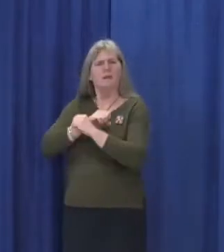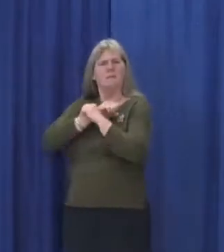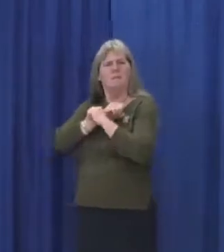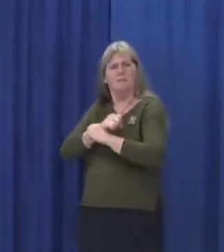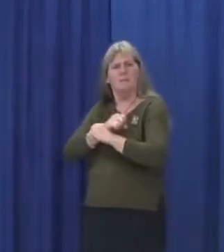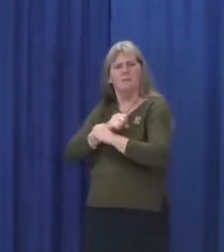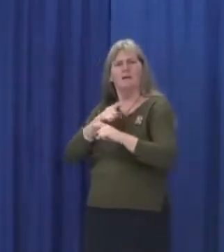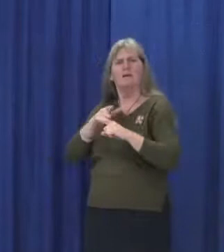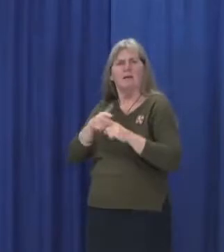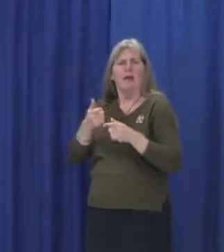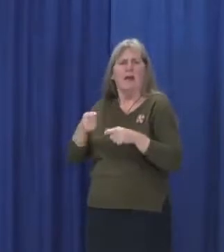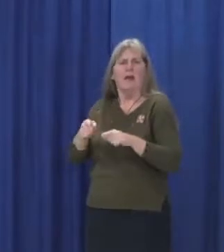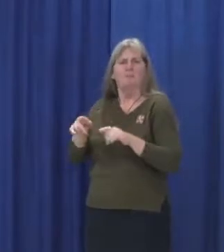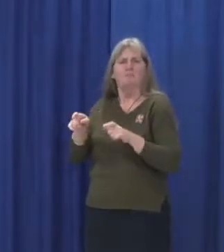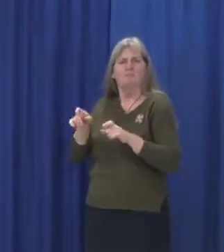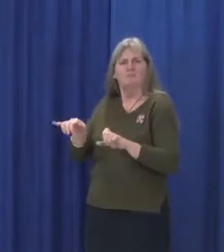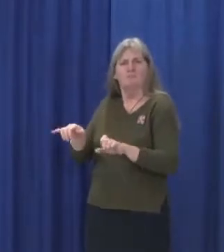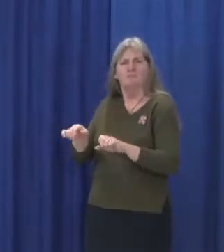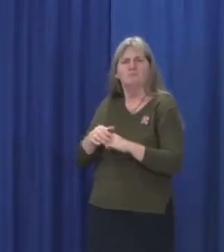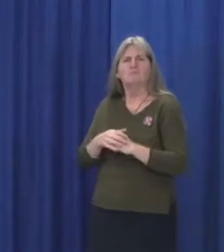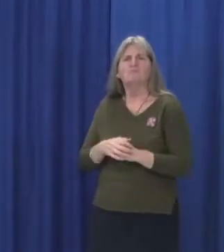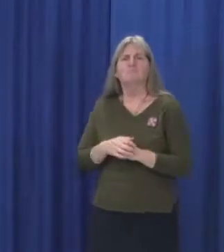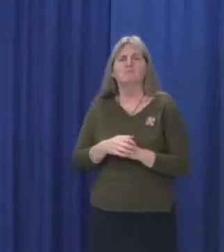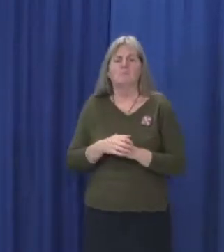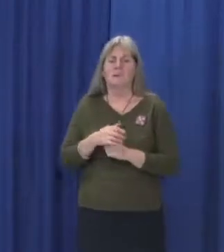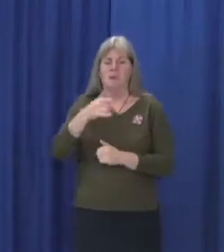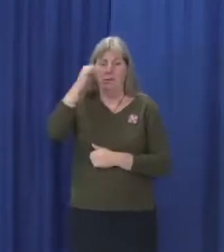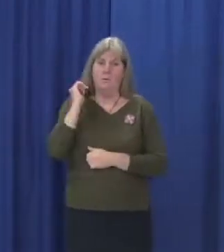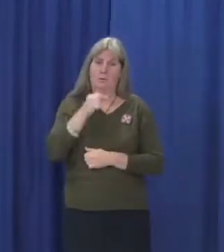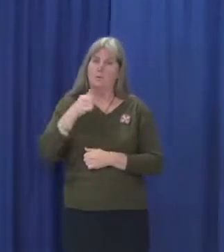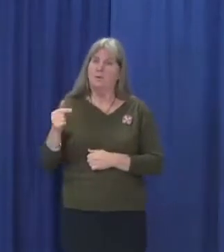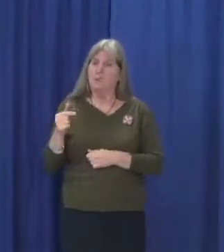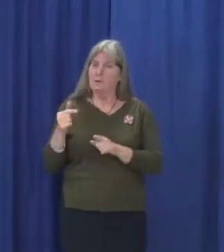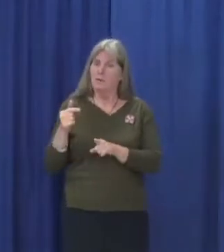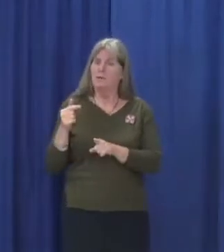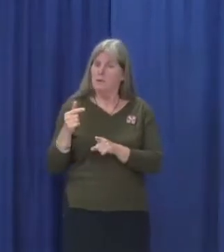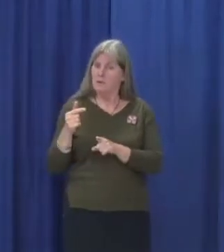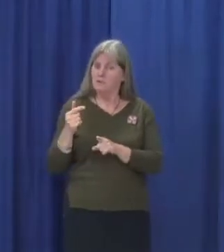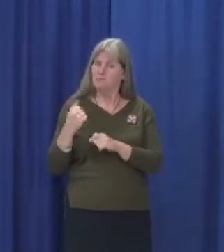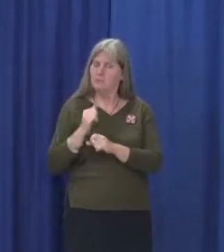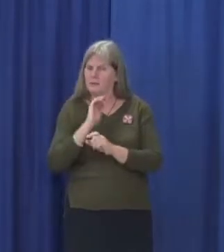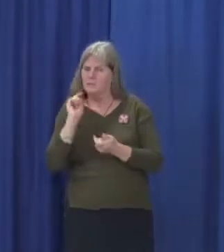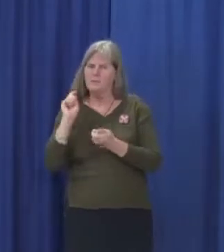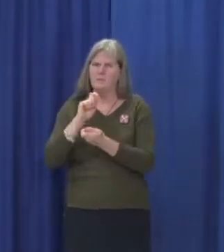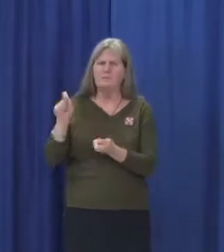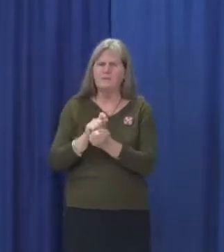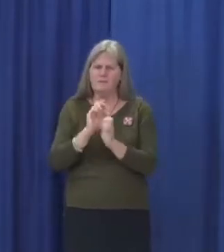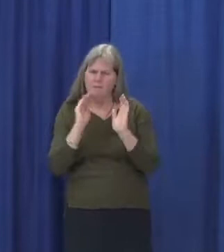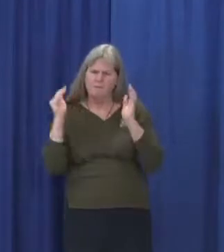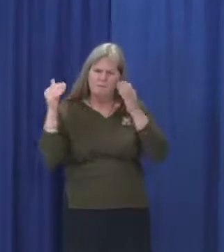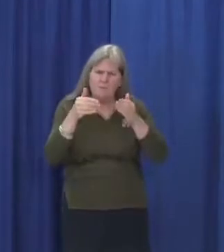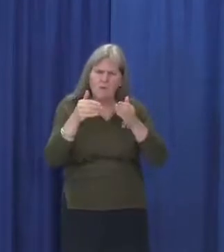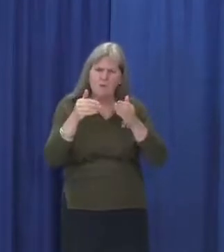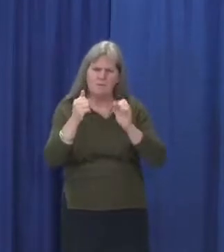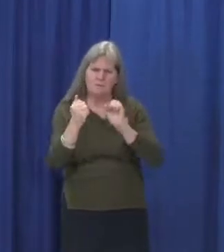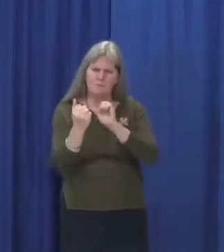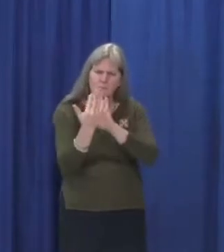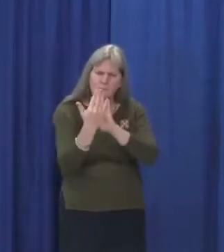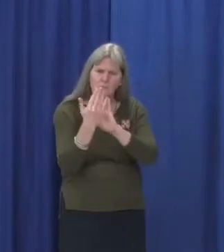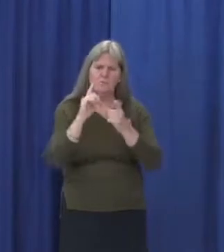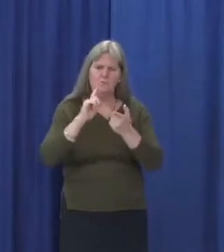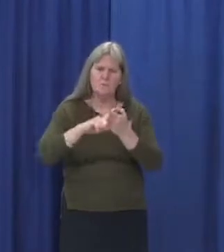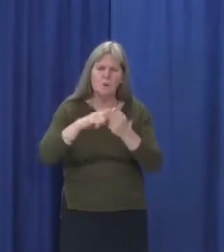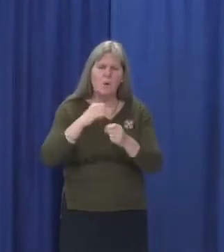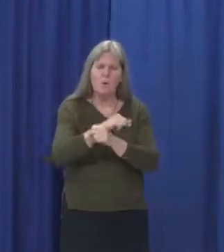a preventable and make disease.